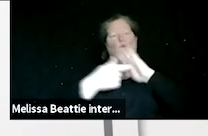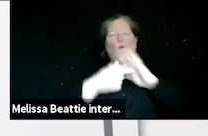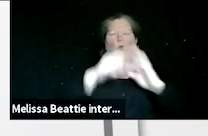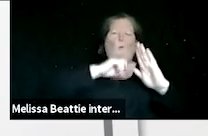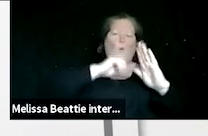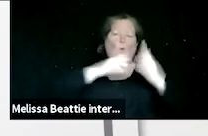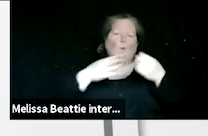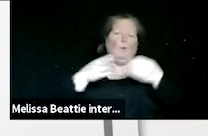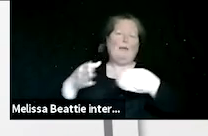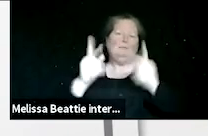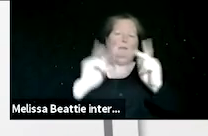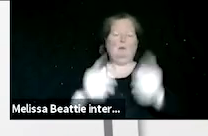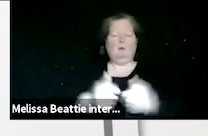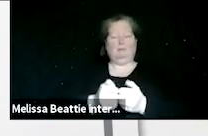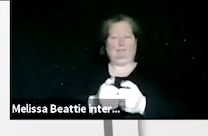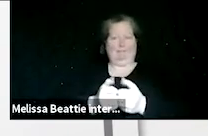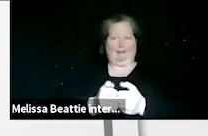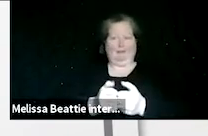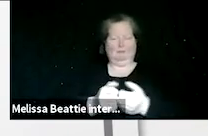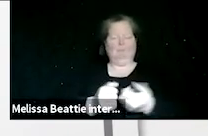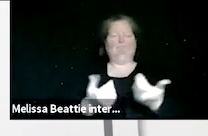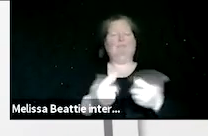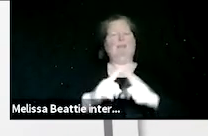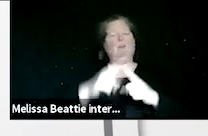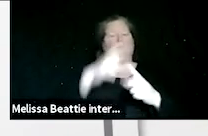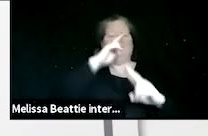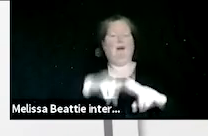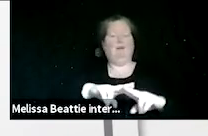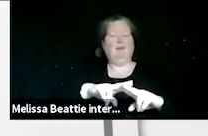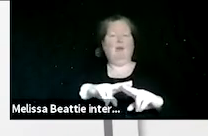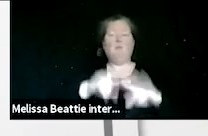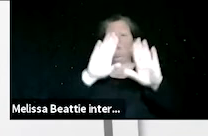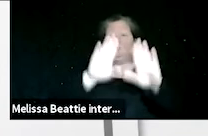of thing. So it's always kind of fun. But this was great because this gave us an opportunity to